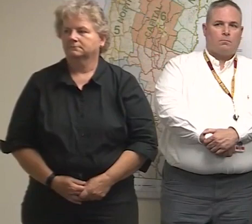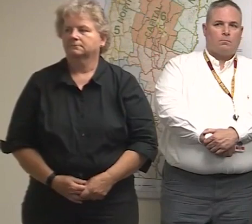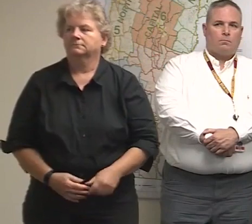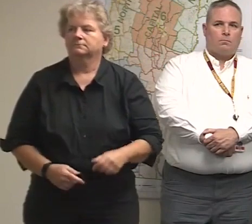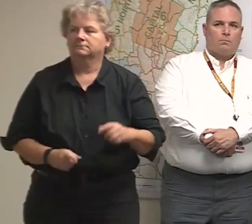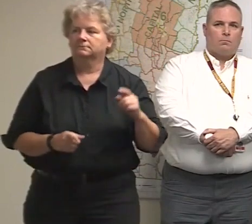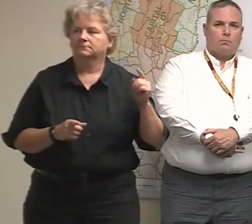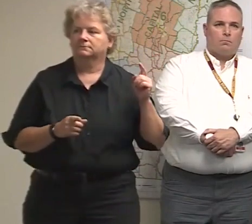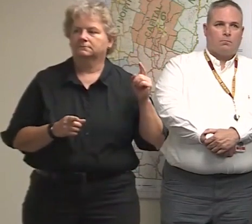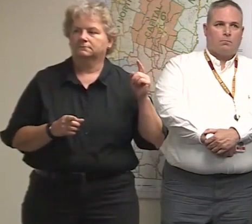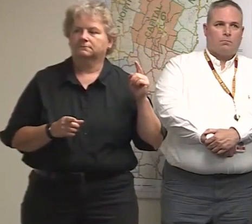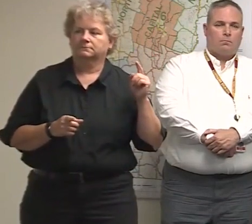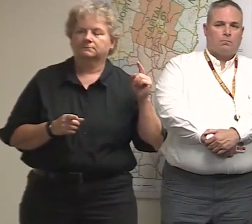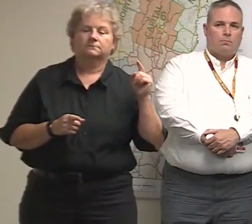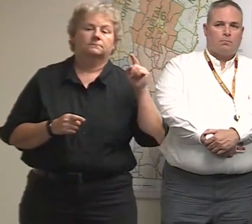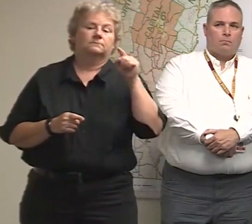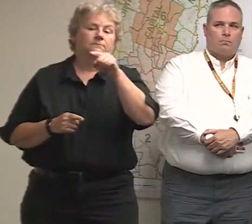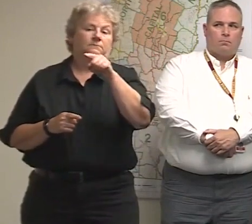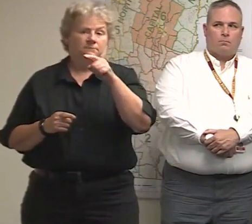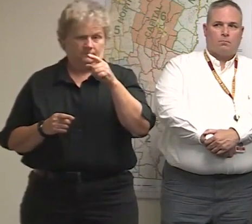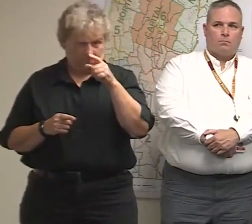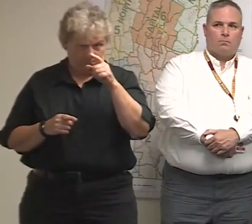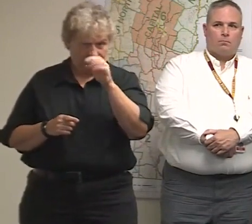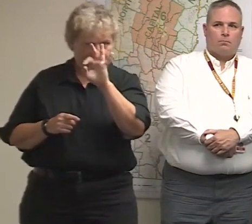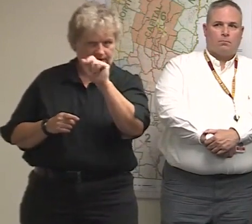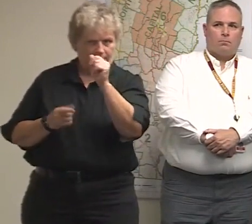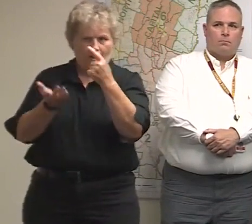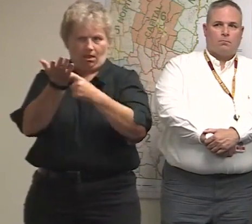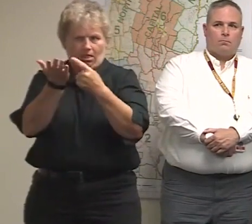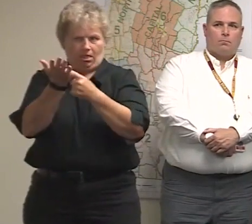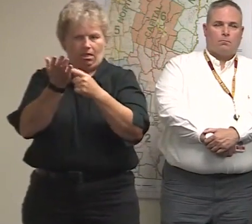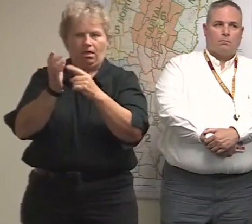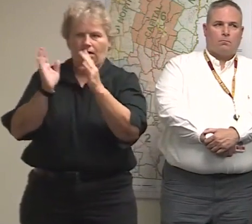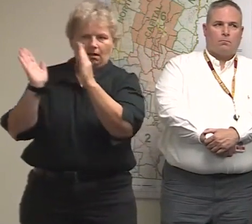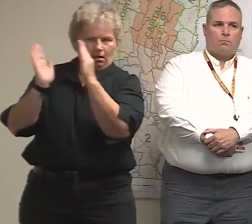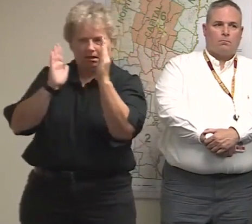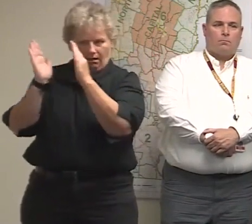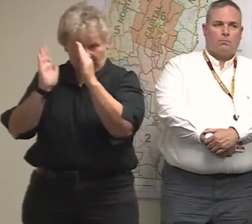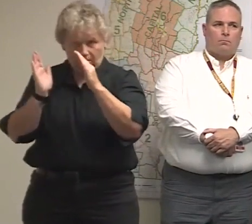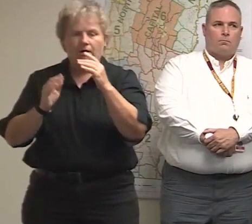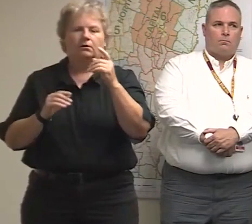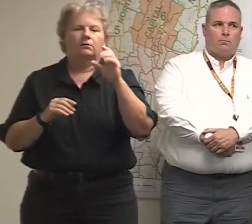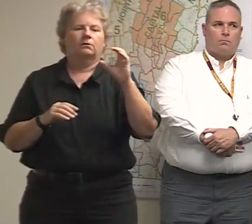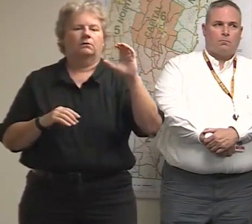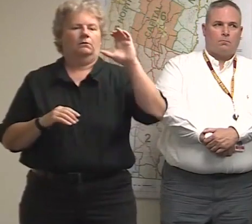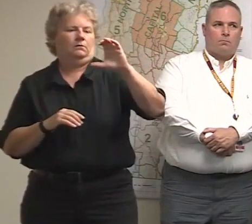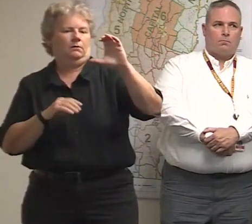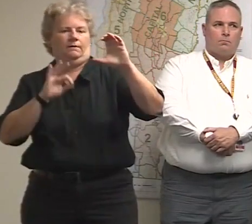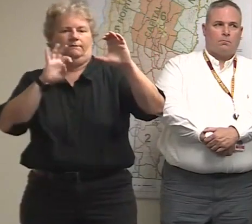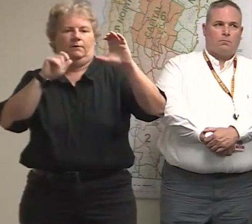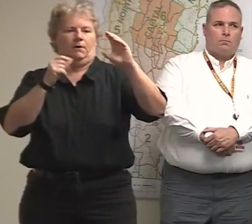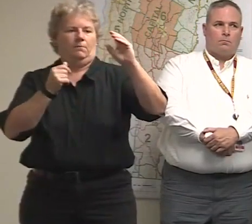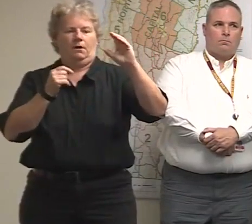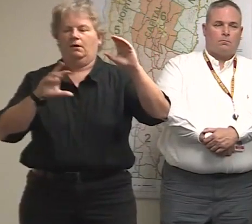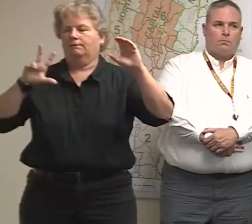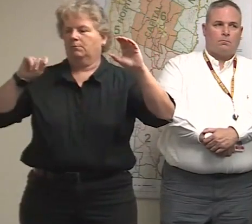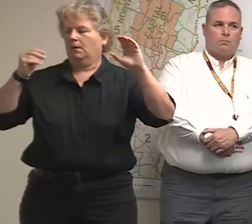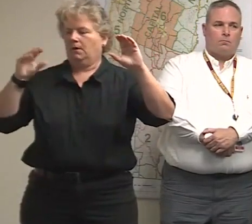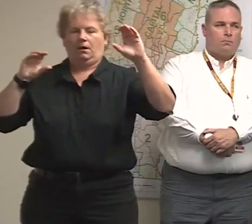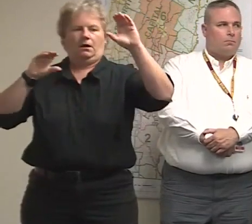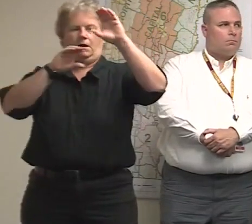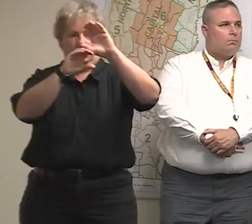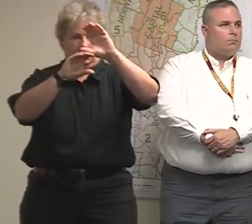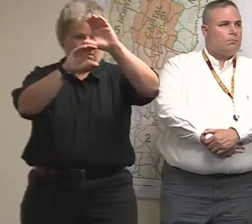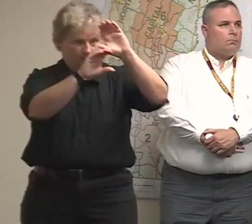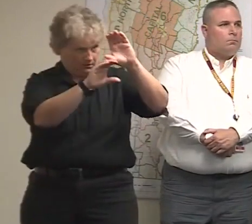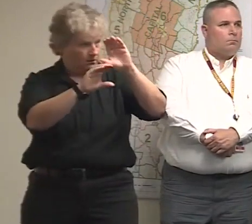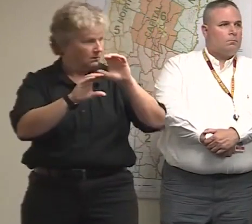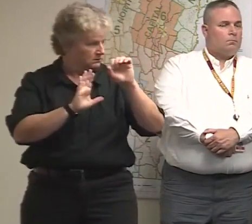IS THERE MONEY SET ASIDE IN THE BUDGET OR IN THE STATE RESERVES SOMETHING NOW IN ANTICIPATION OF THAT WILL JUST BE ALL NEW STATE MONEY?